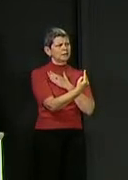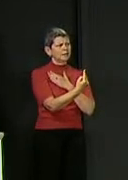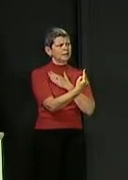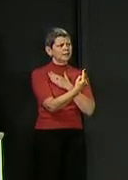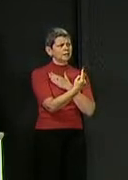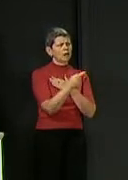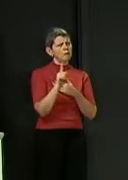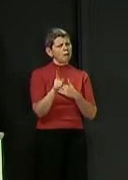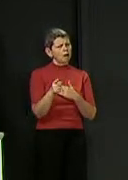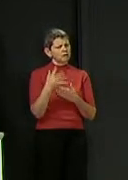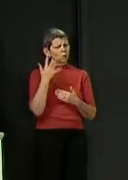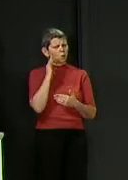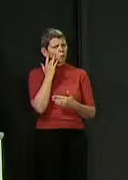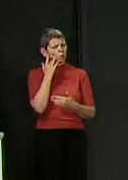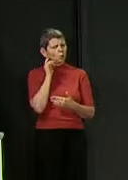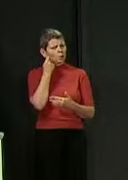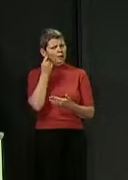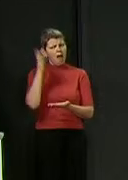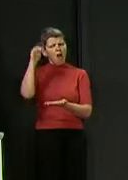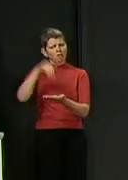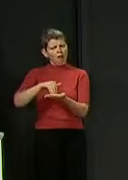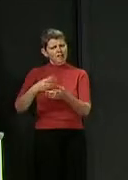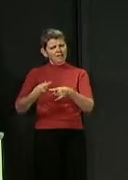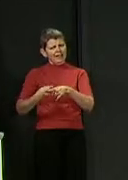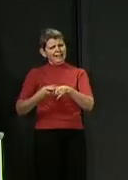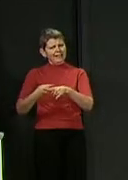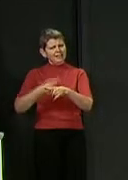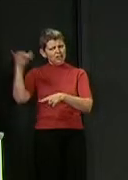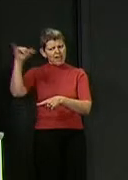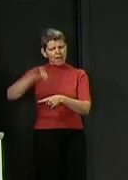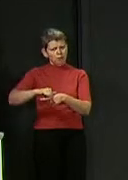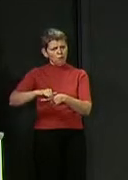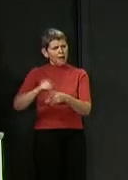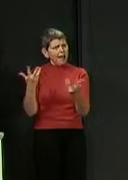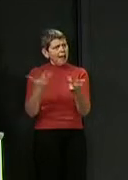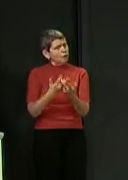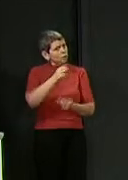will still have to quarantine. But how will that work for them coming into an English airport, how will they be made aware that they will have to quarantine? And also, we're